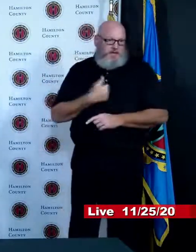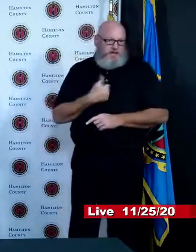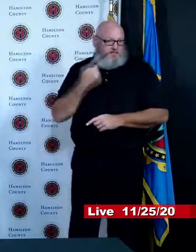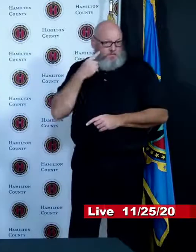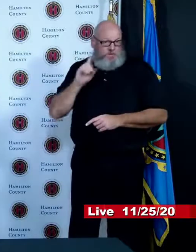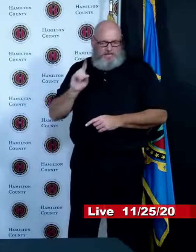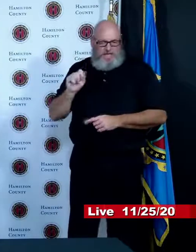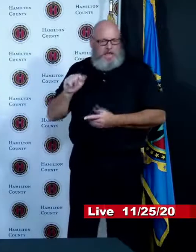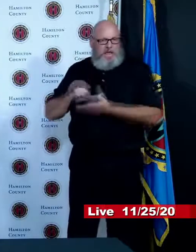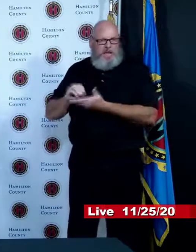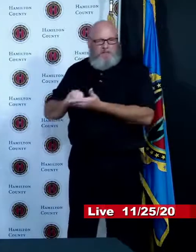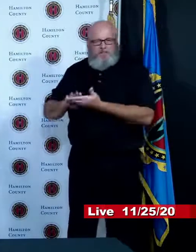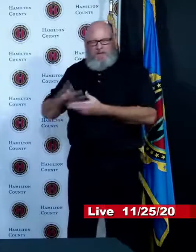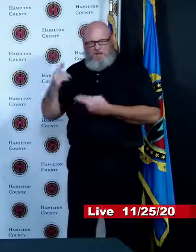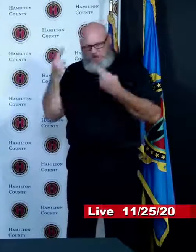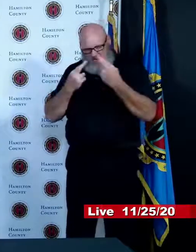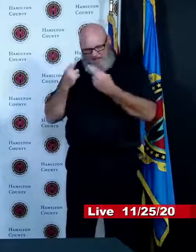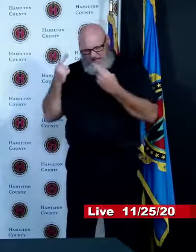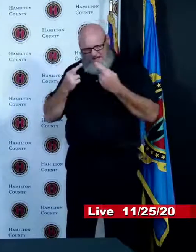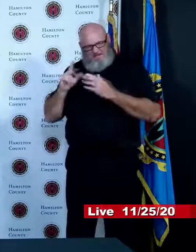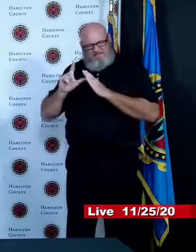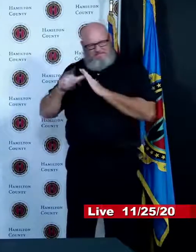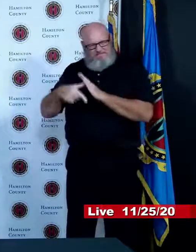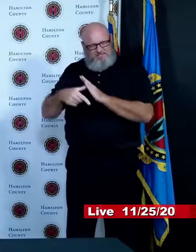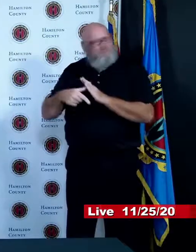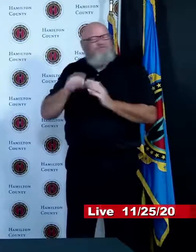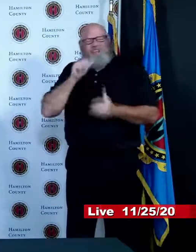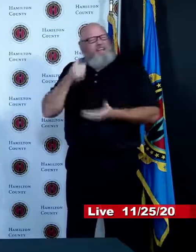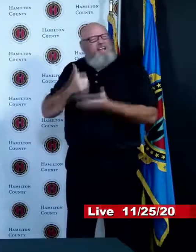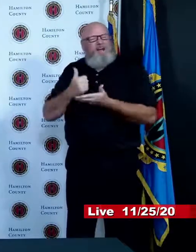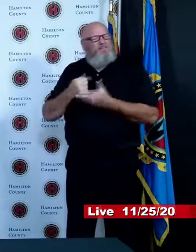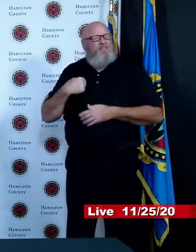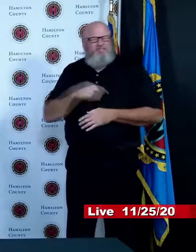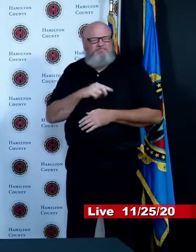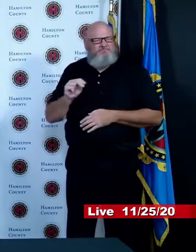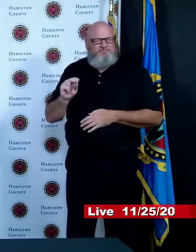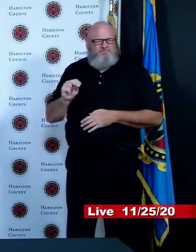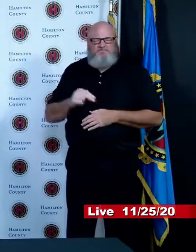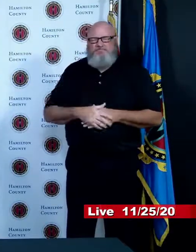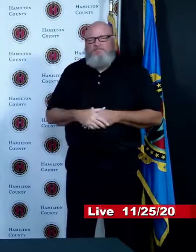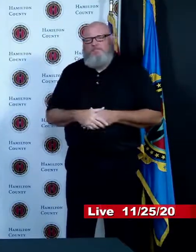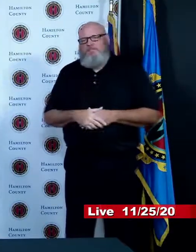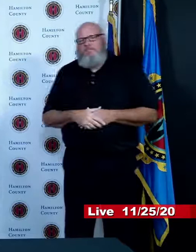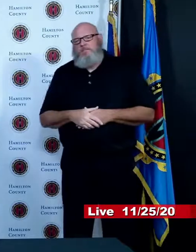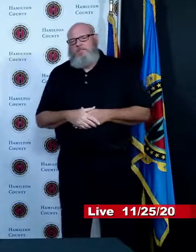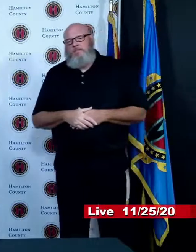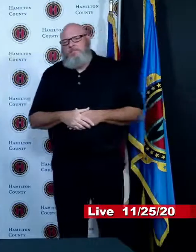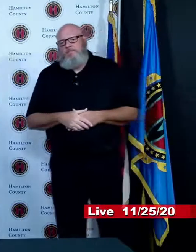are you are you just relieved that 60 are changing their behavior or does that one-third